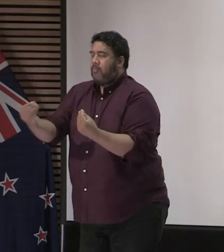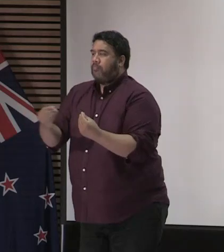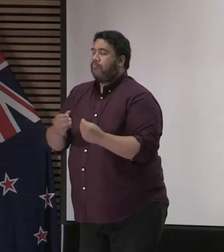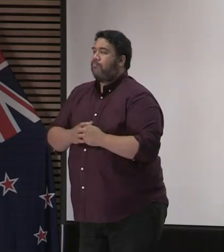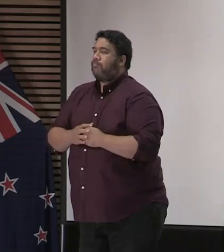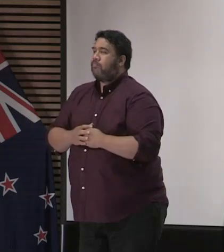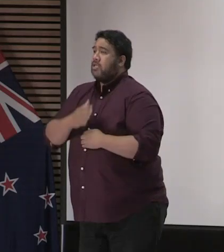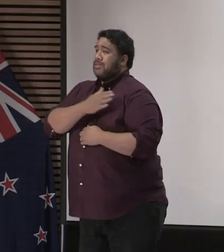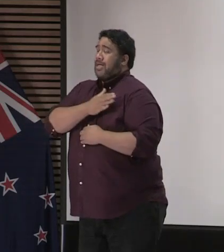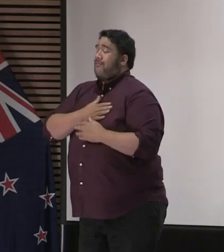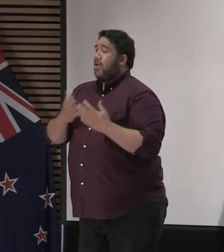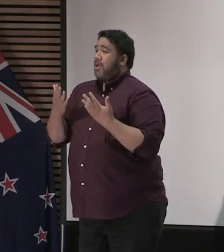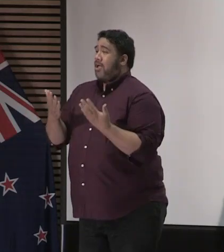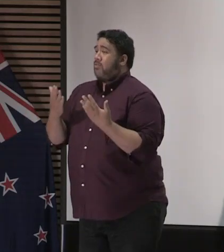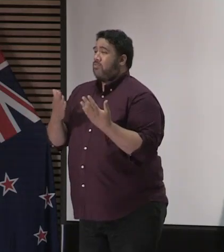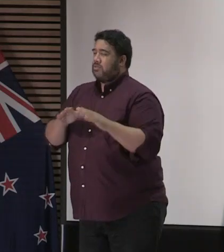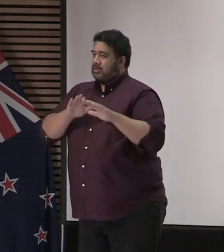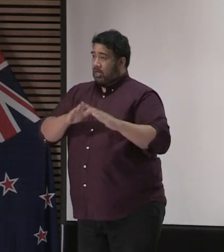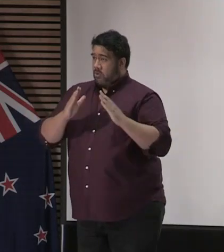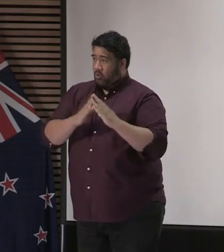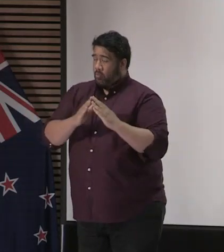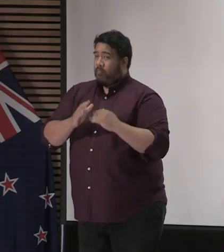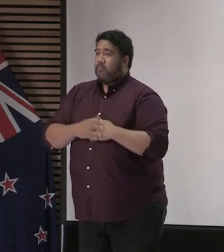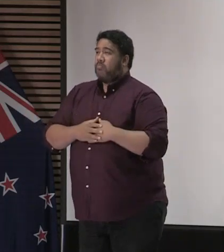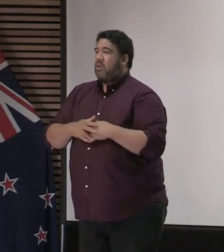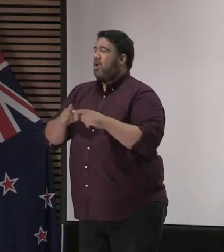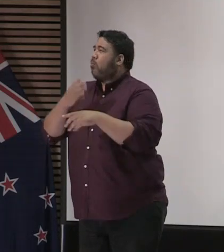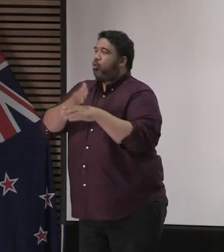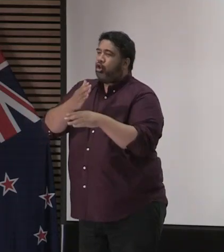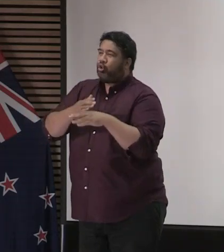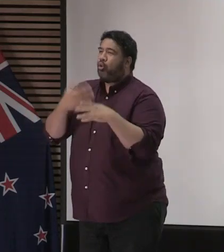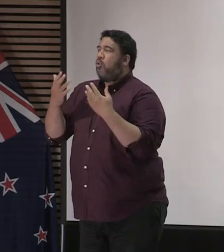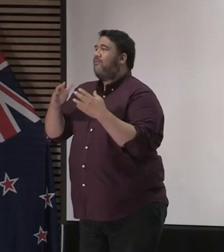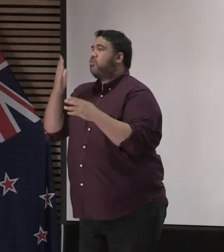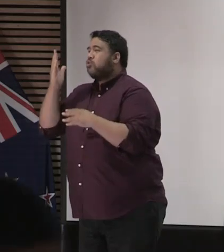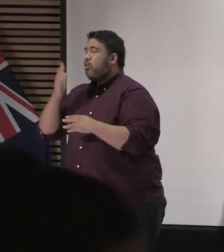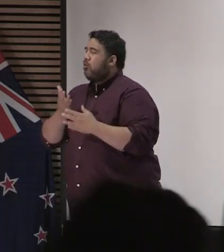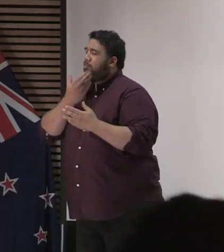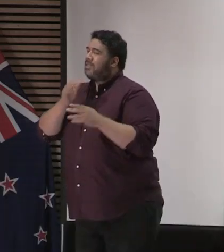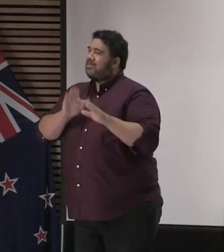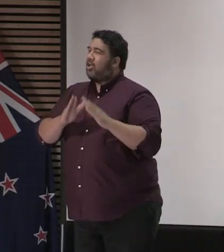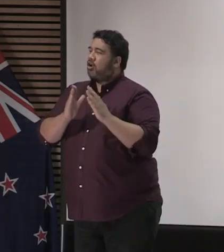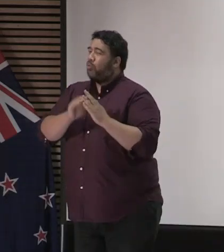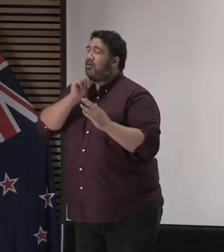spreading of the virus. We must continue to stay home